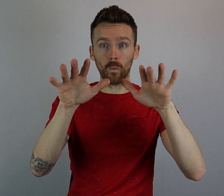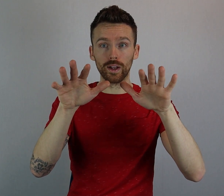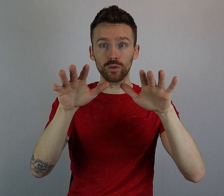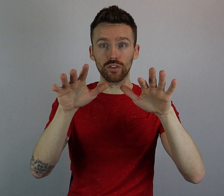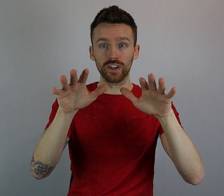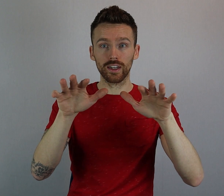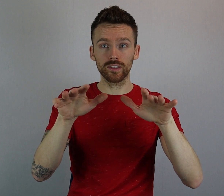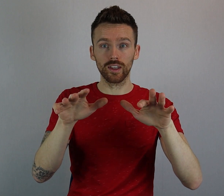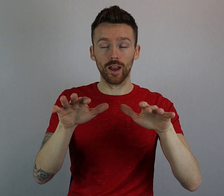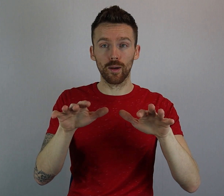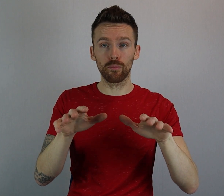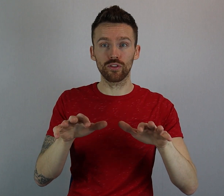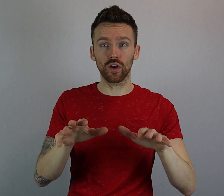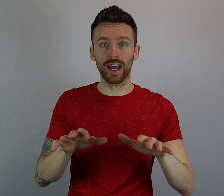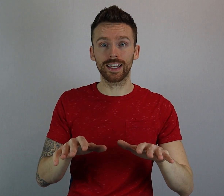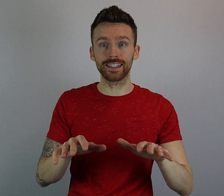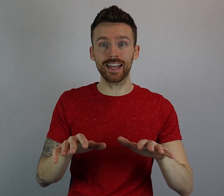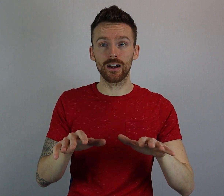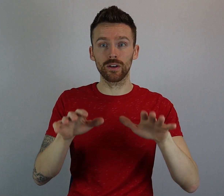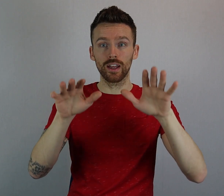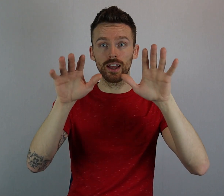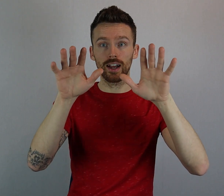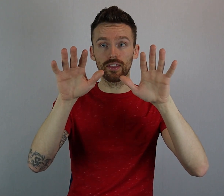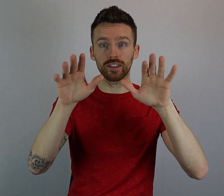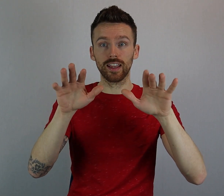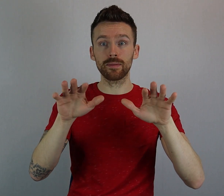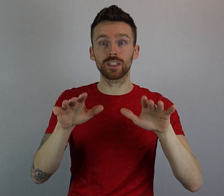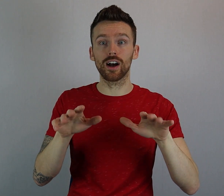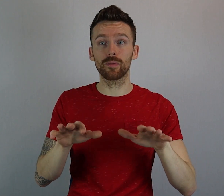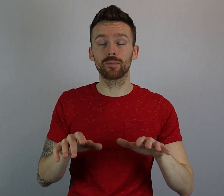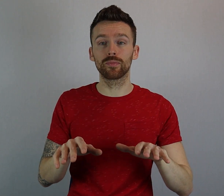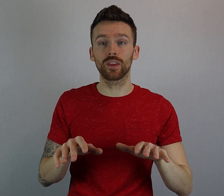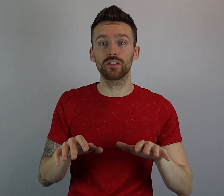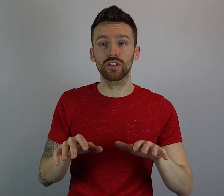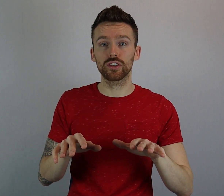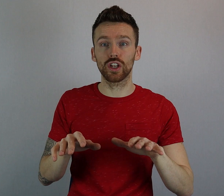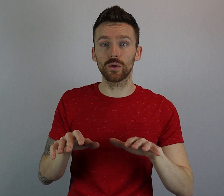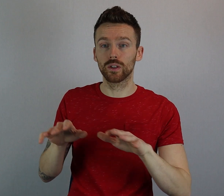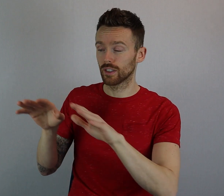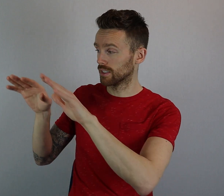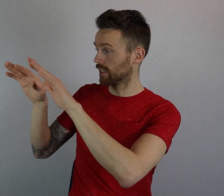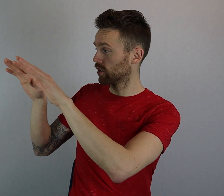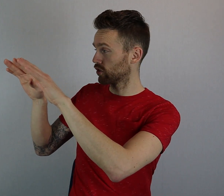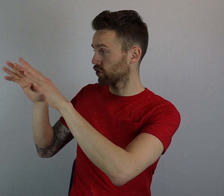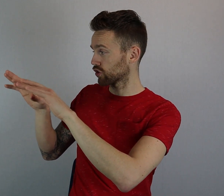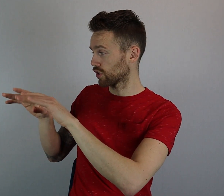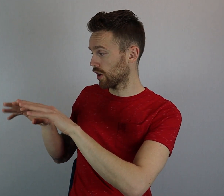wiggle your fingers and move your hand down at the same time for the snow. Snow.